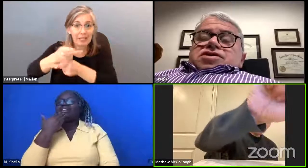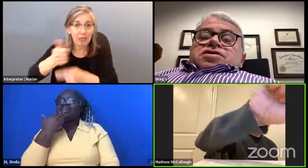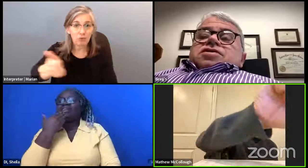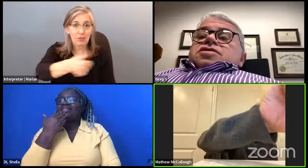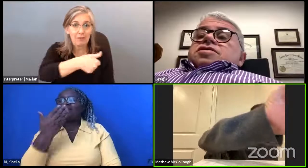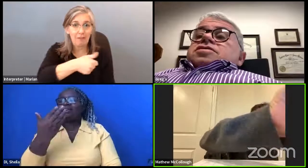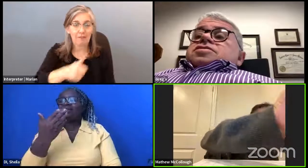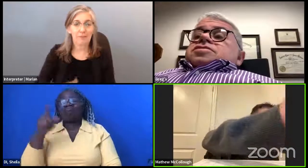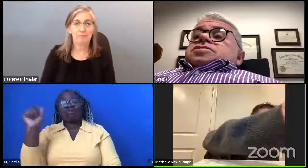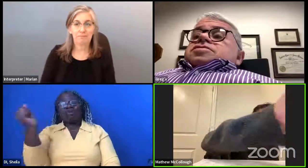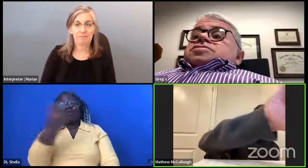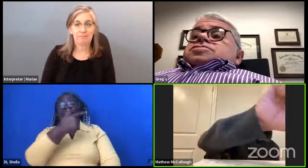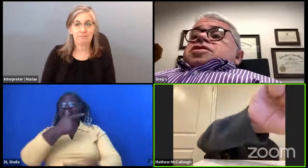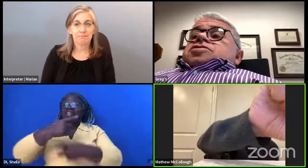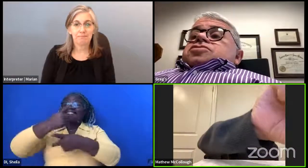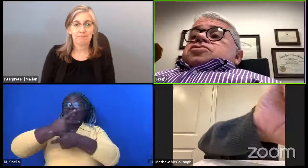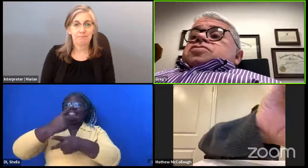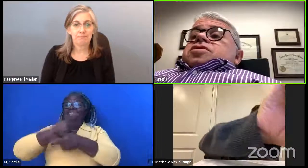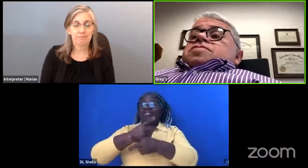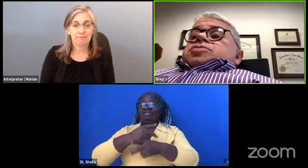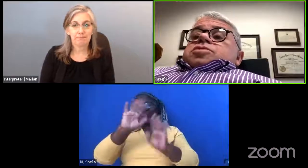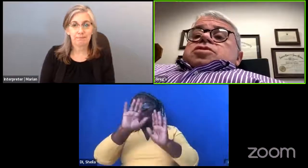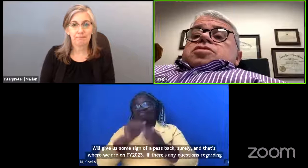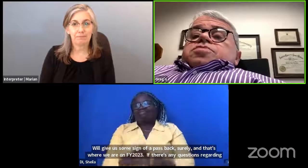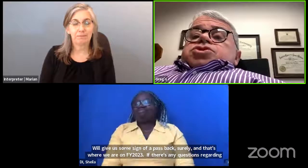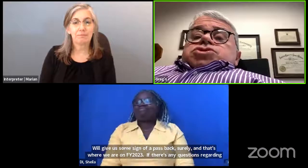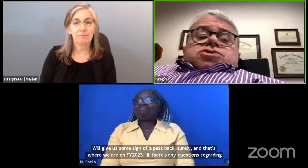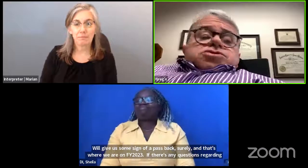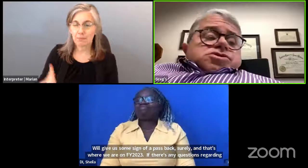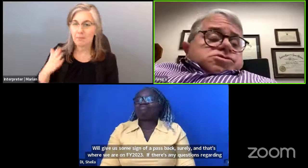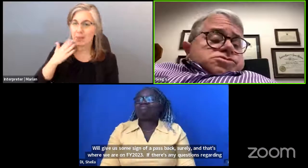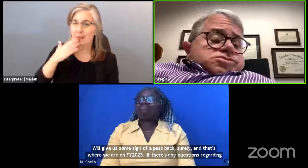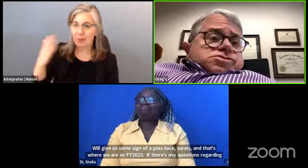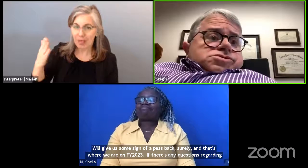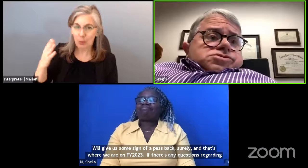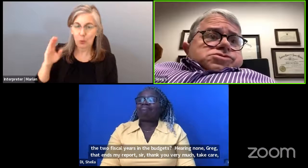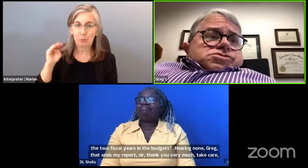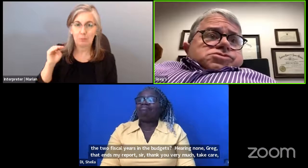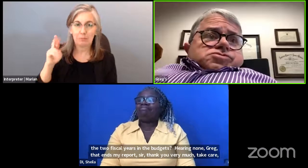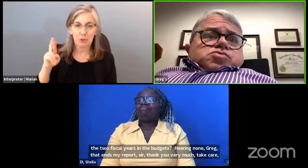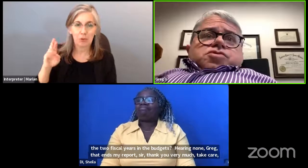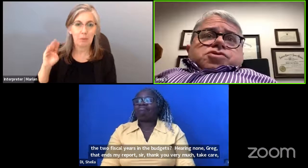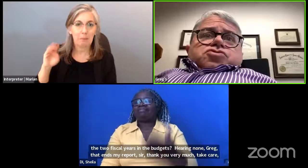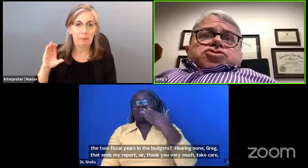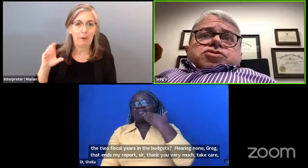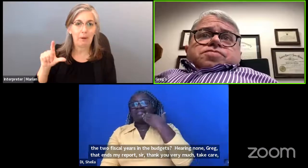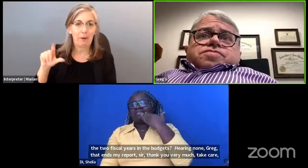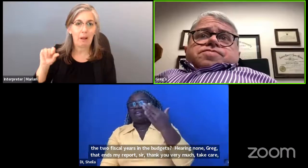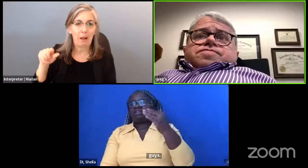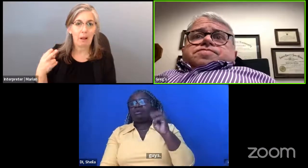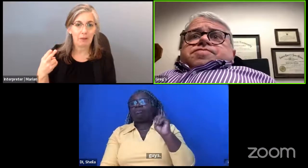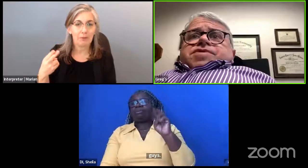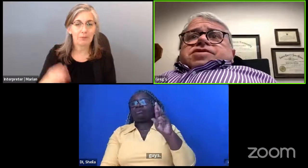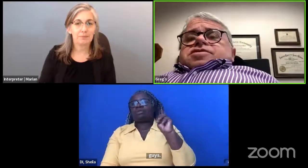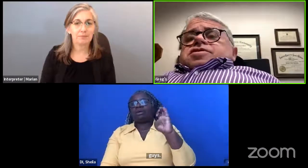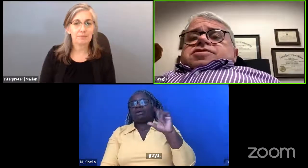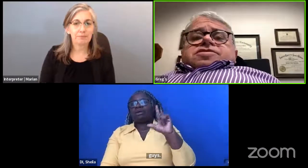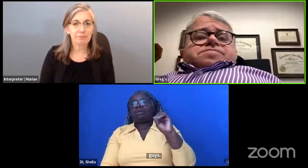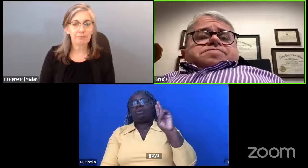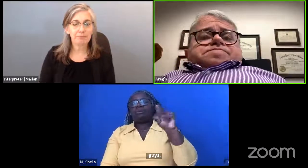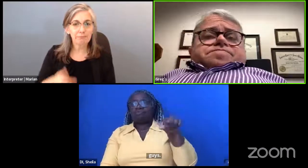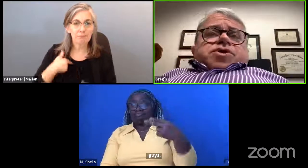Thank you, Mr. McCollough, I appreciate the work that goes into that